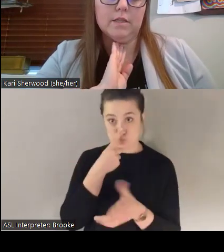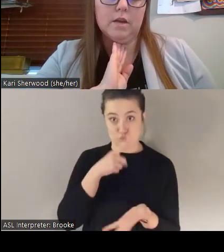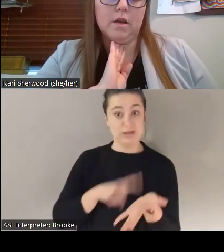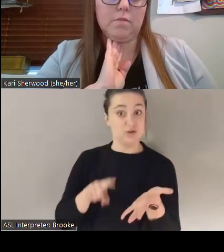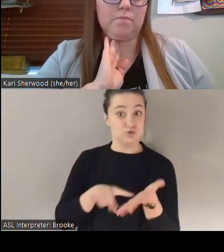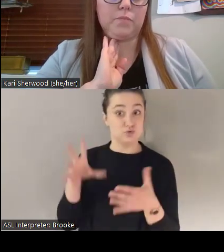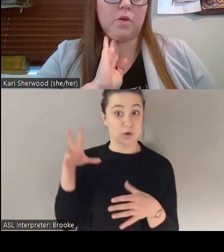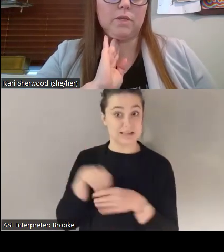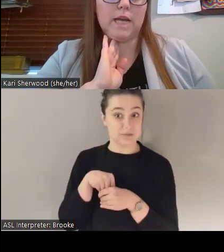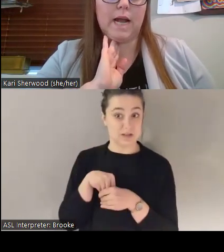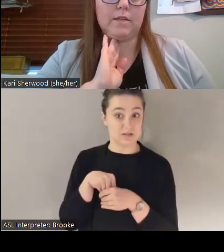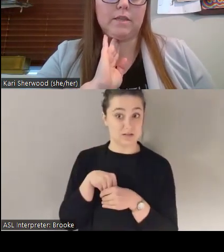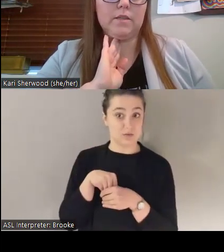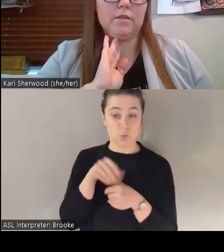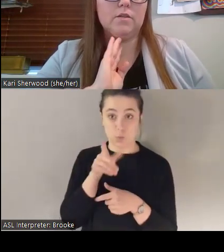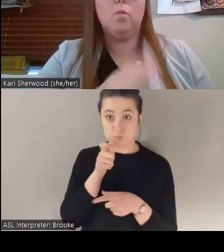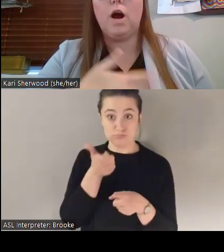was asked why